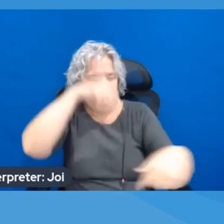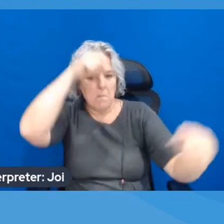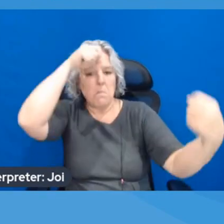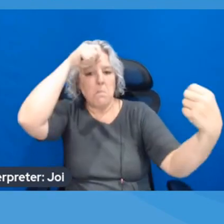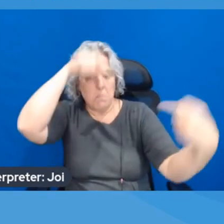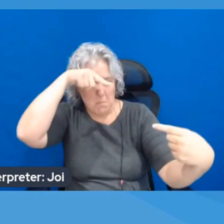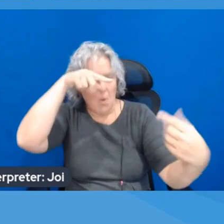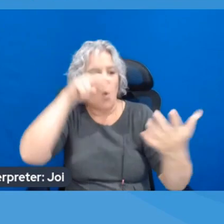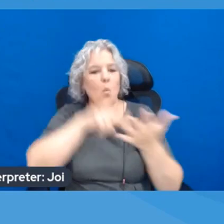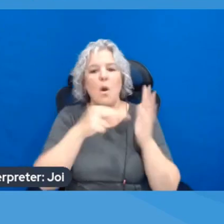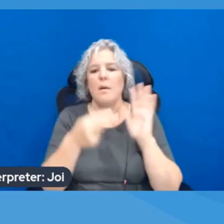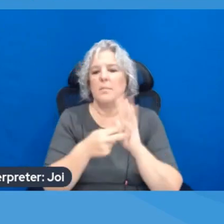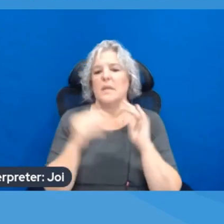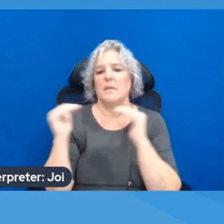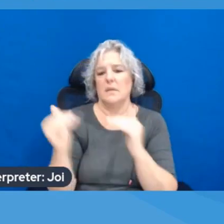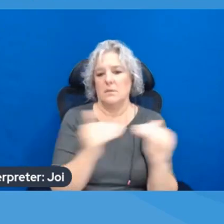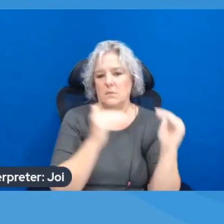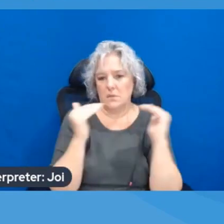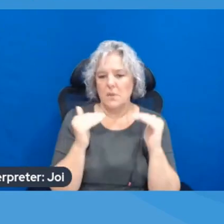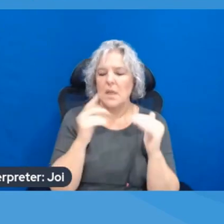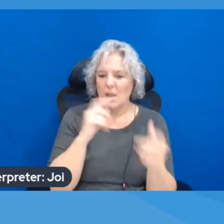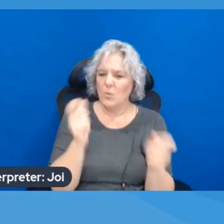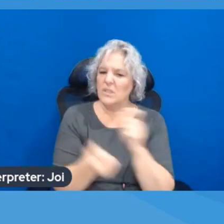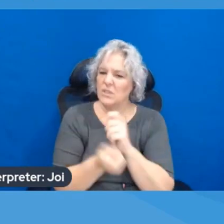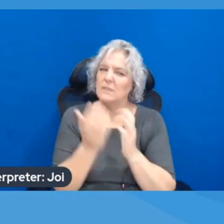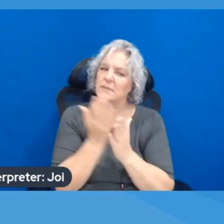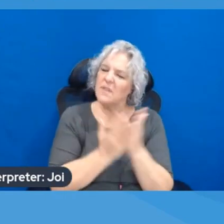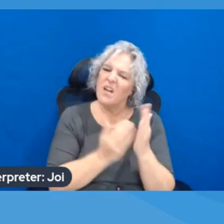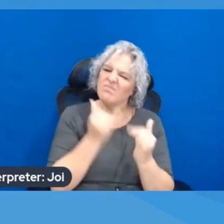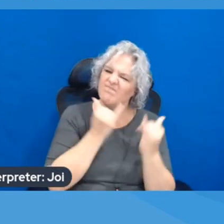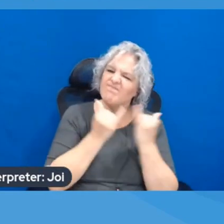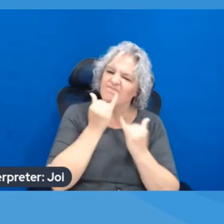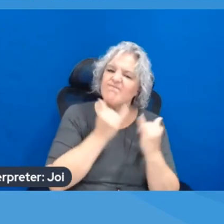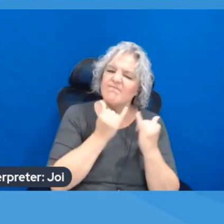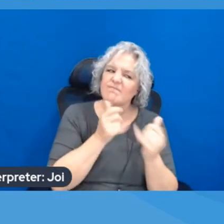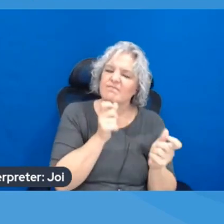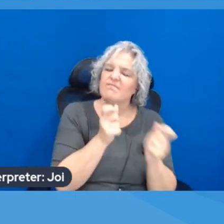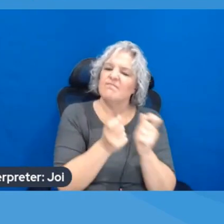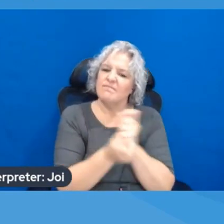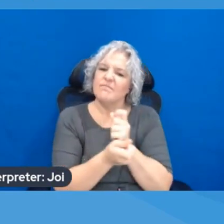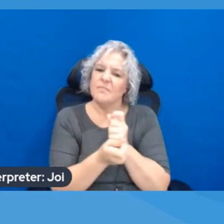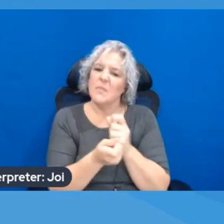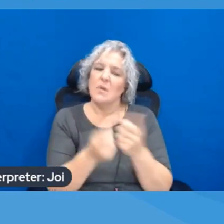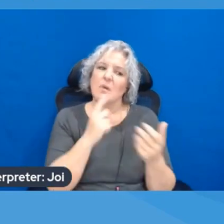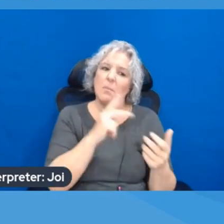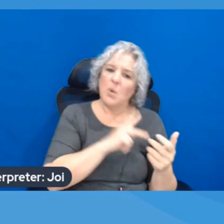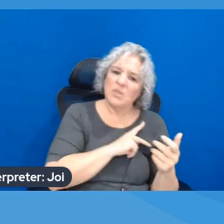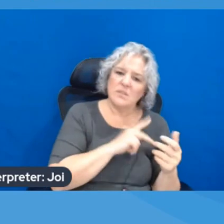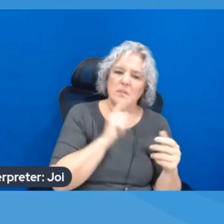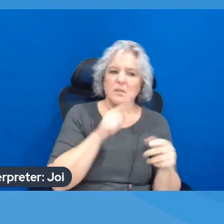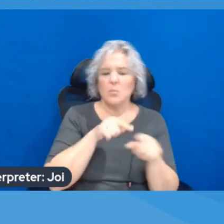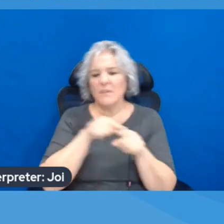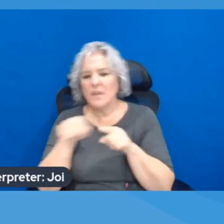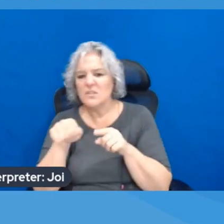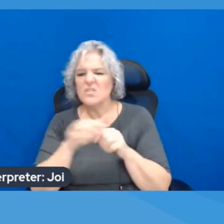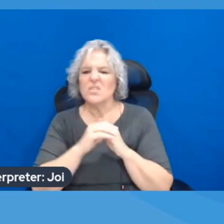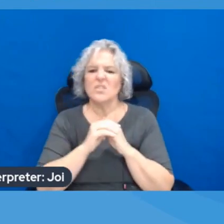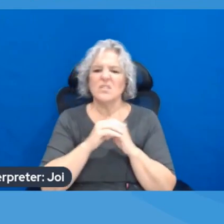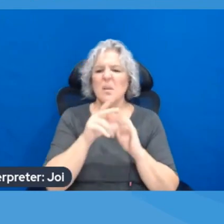to truly change practices at both the personal and professional level as well as policies